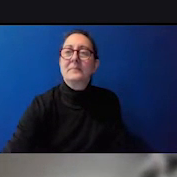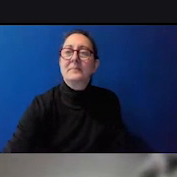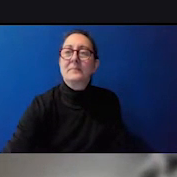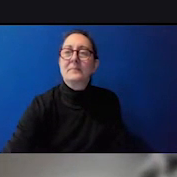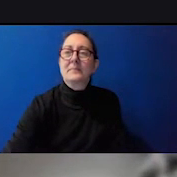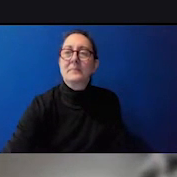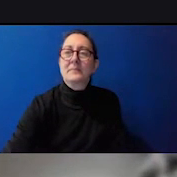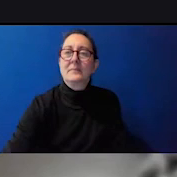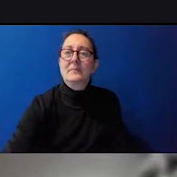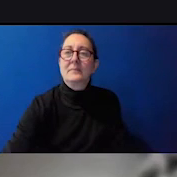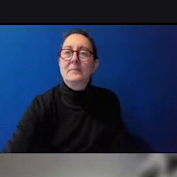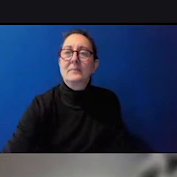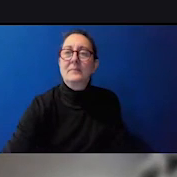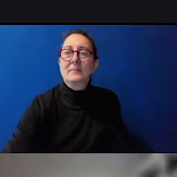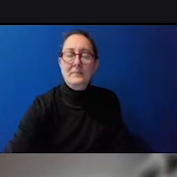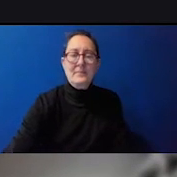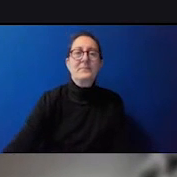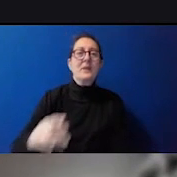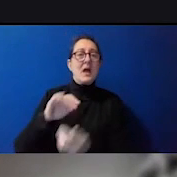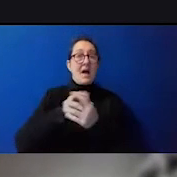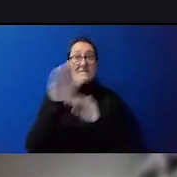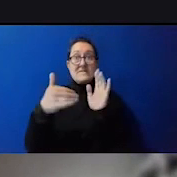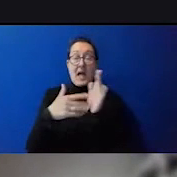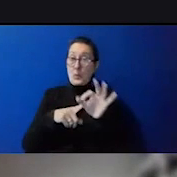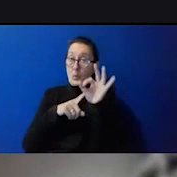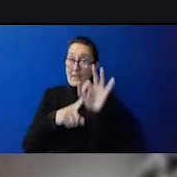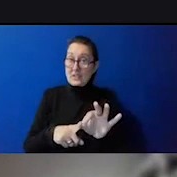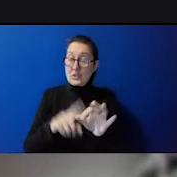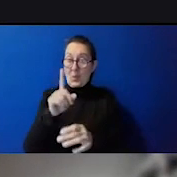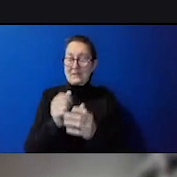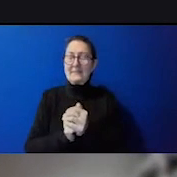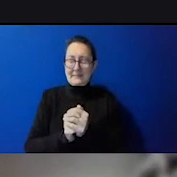um so the final question was if there is one thing or one key message that you would like